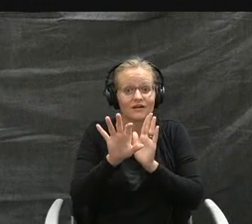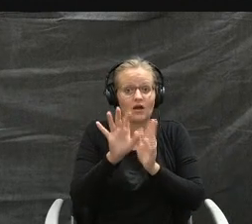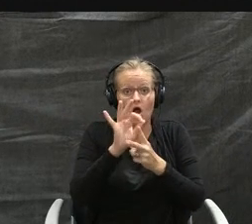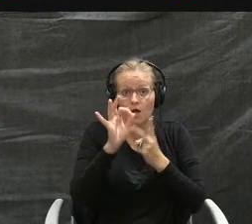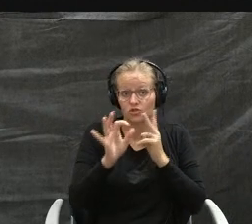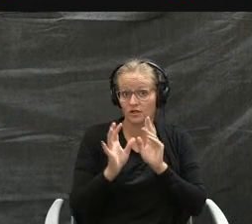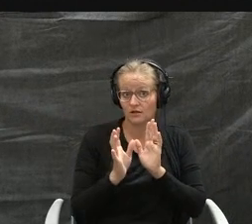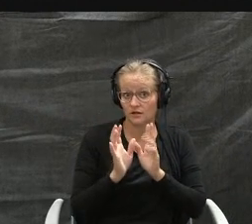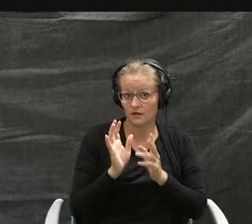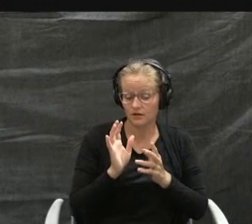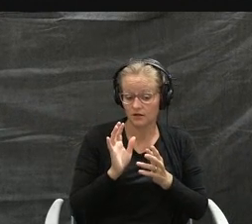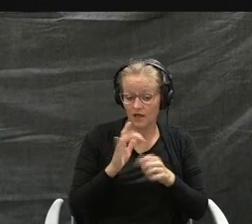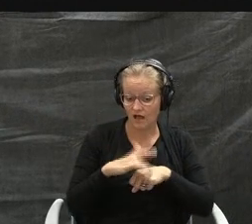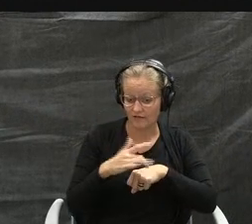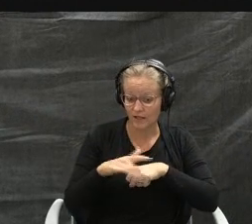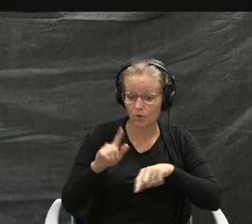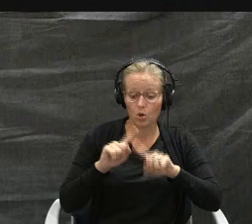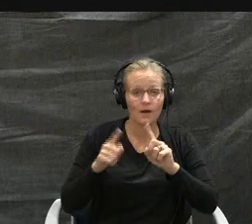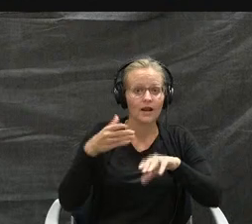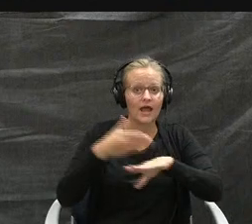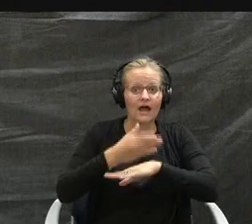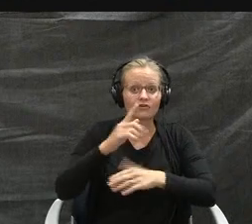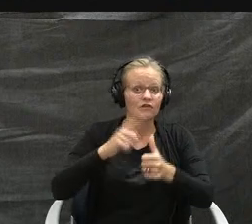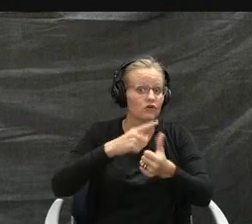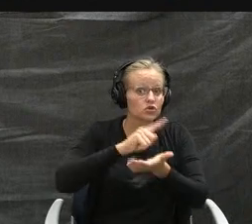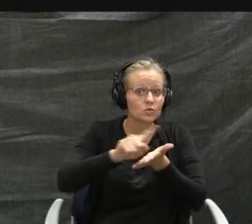first week and a student realizes that it's not what they